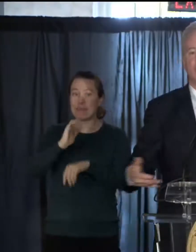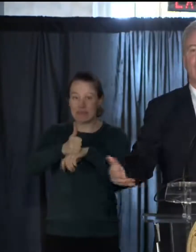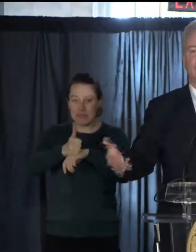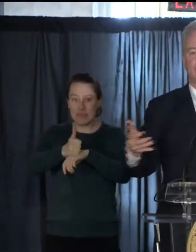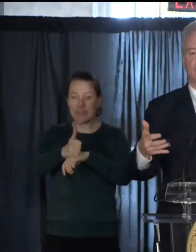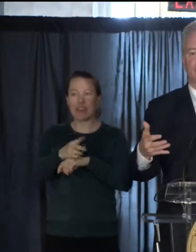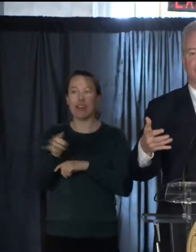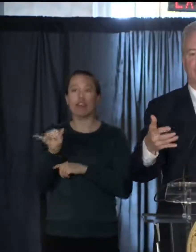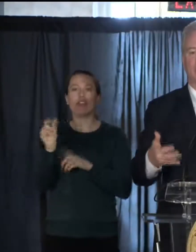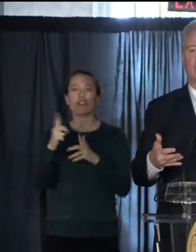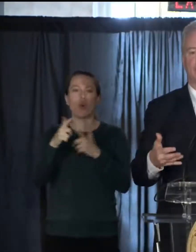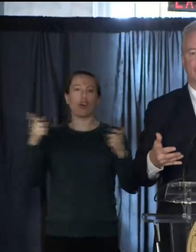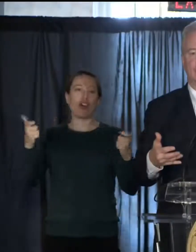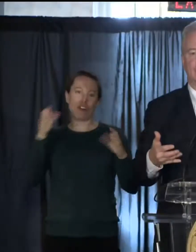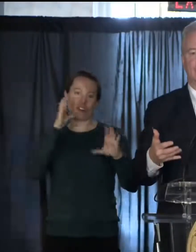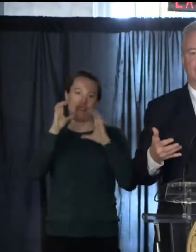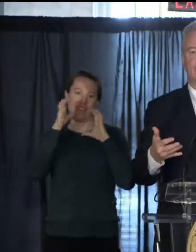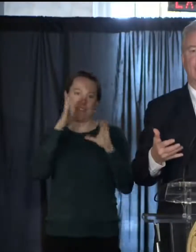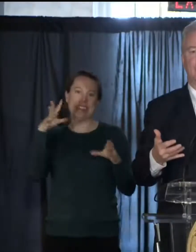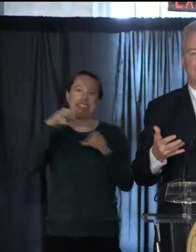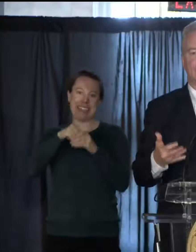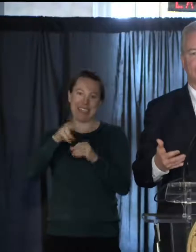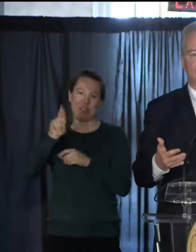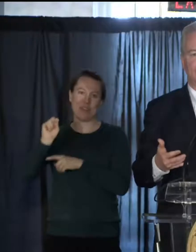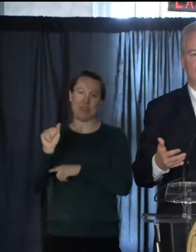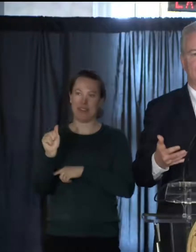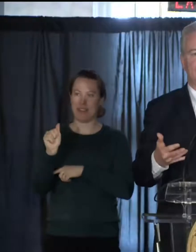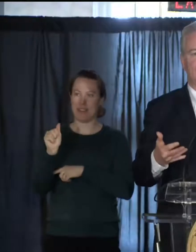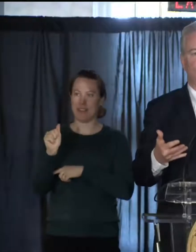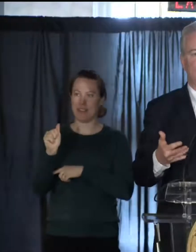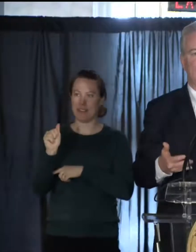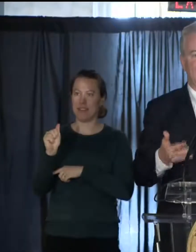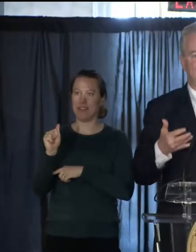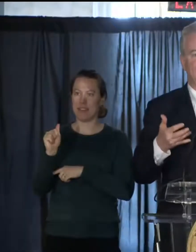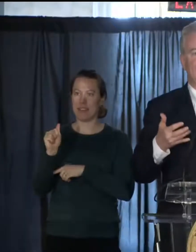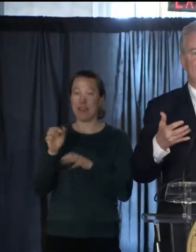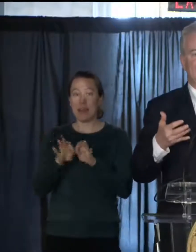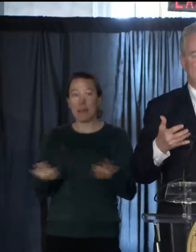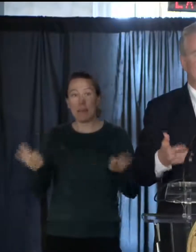CONVERSATION IN OUR COUNTRY ABOUT MAKING SURE THAT WE HAVE